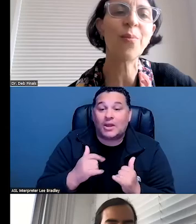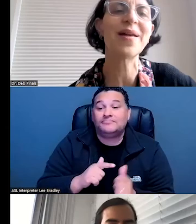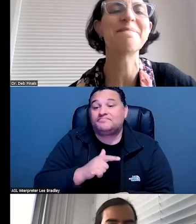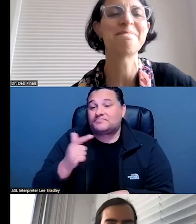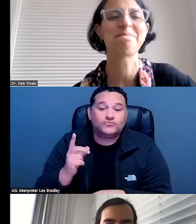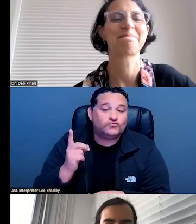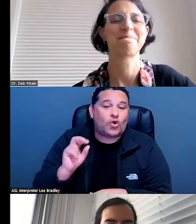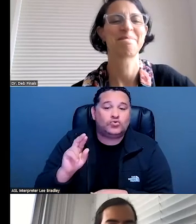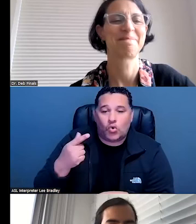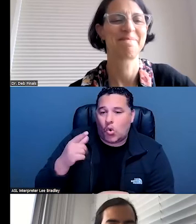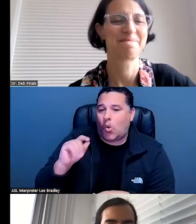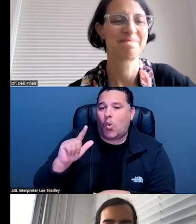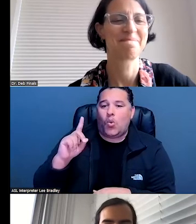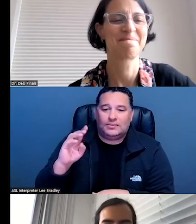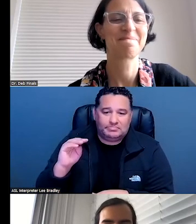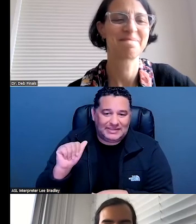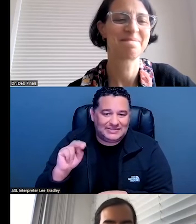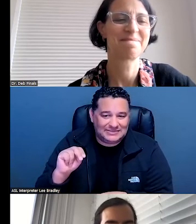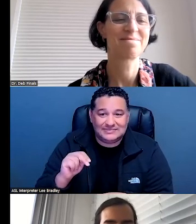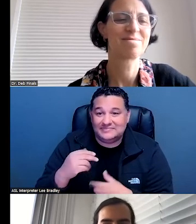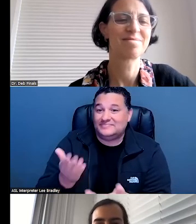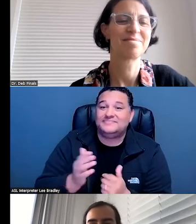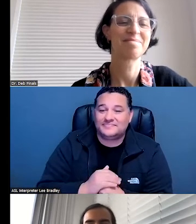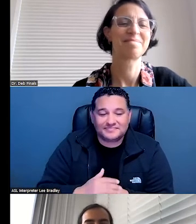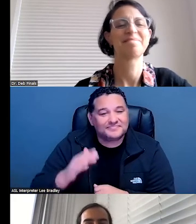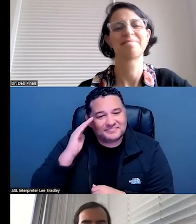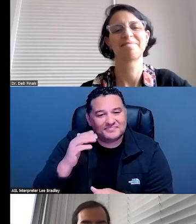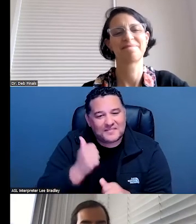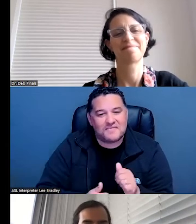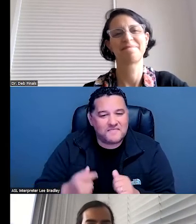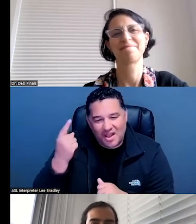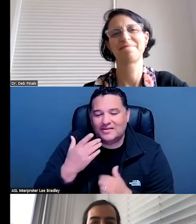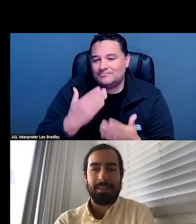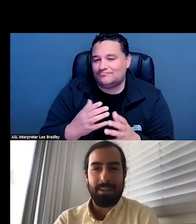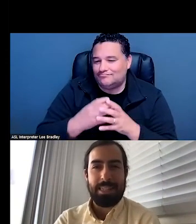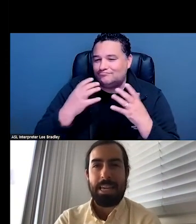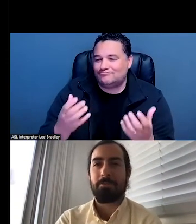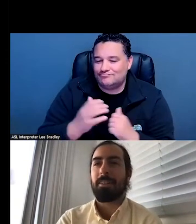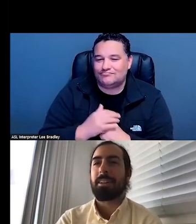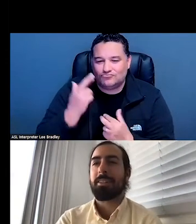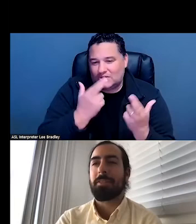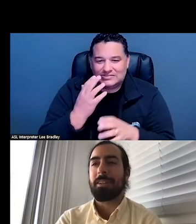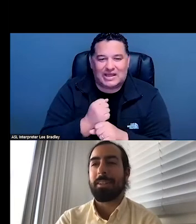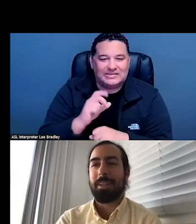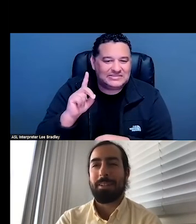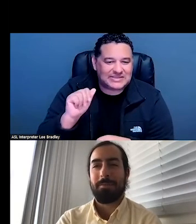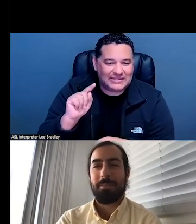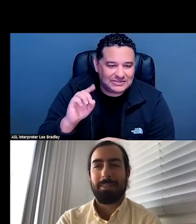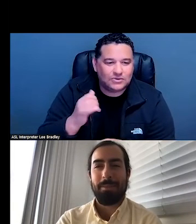IN THIS SPACE. WITH THAT I WILL TURN THIS OVER TO MY COLLEAGUE. DR. GOLDMAN